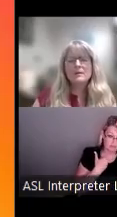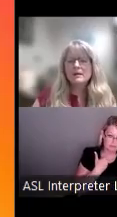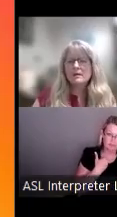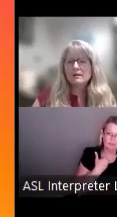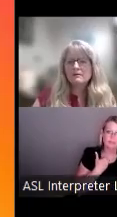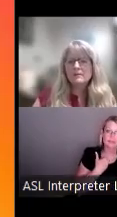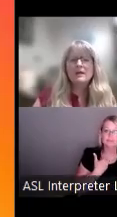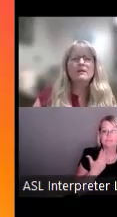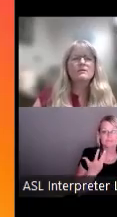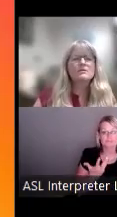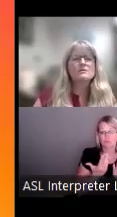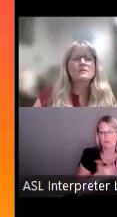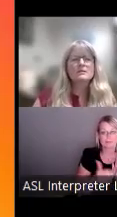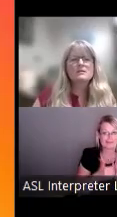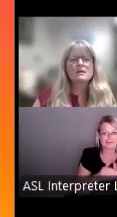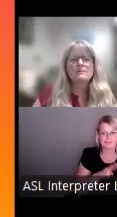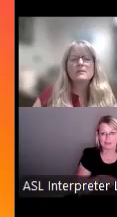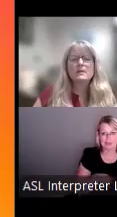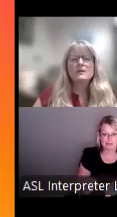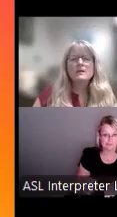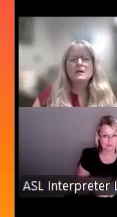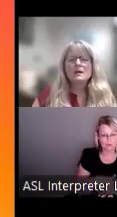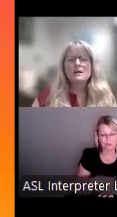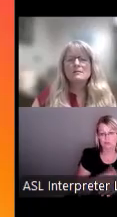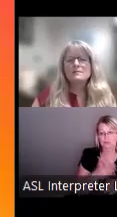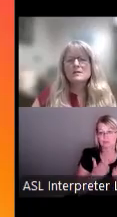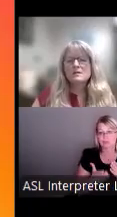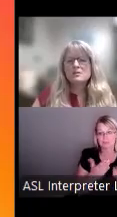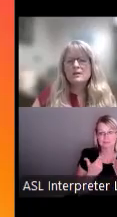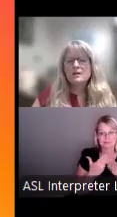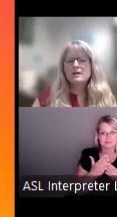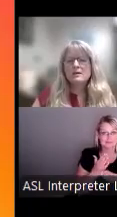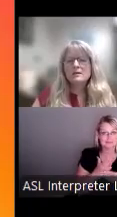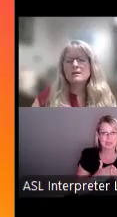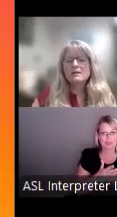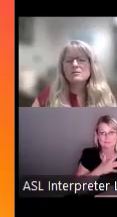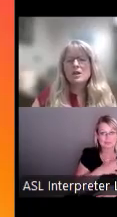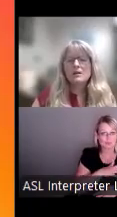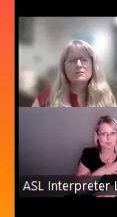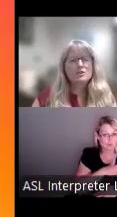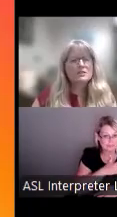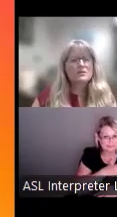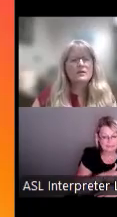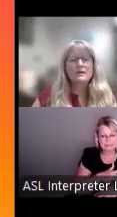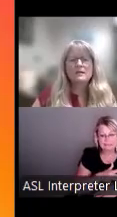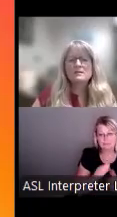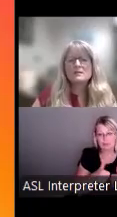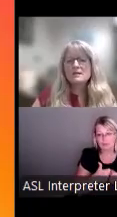repetitive behaviors, maybe some sensory challenges related to